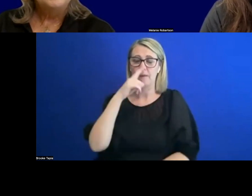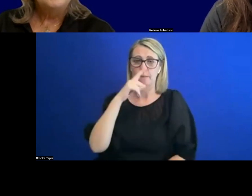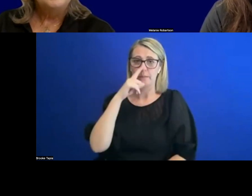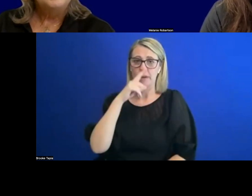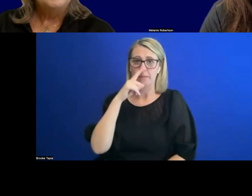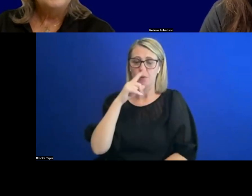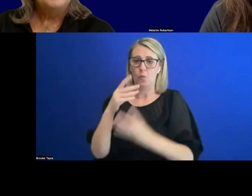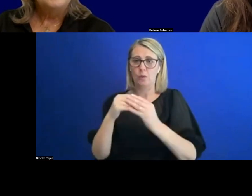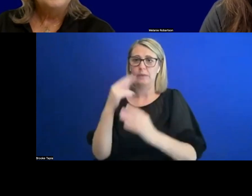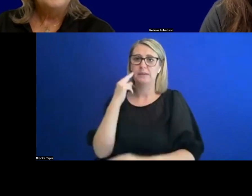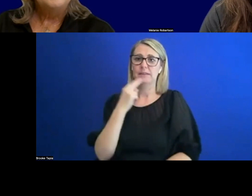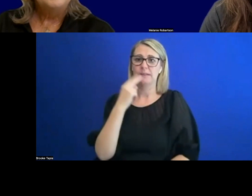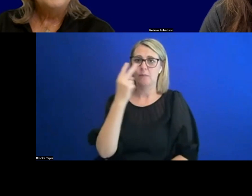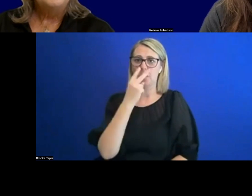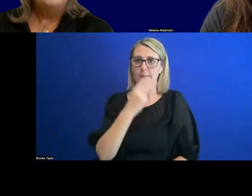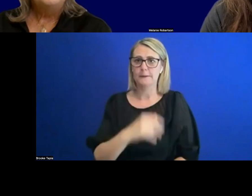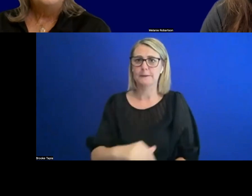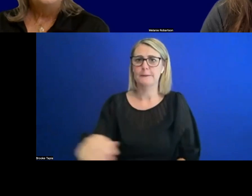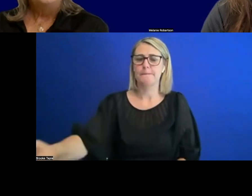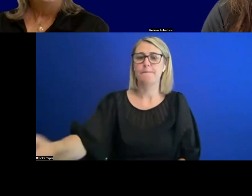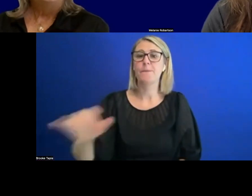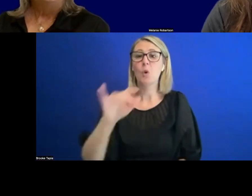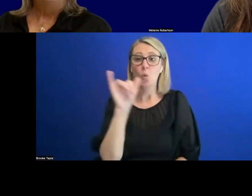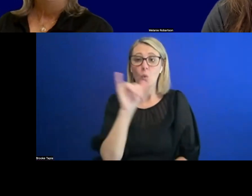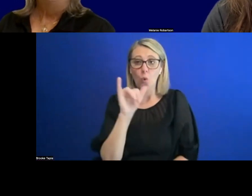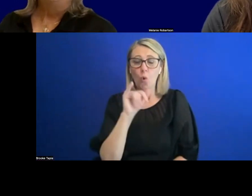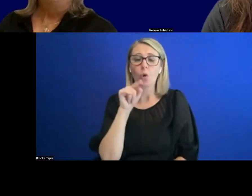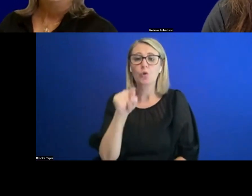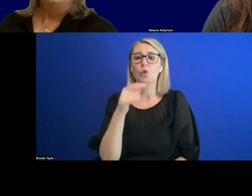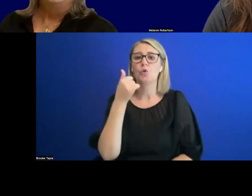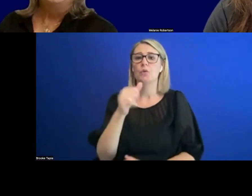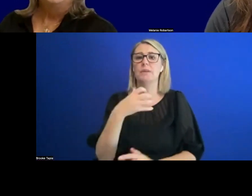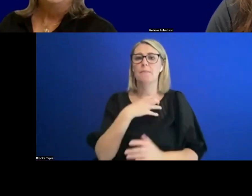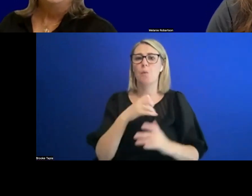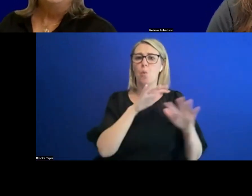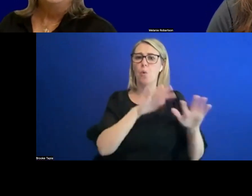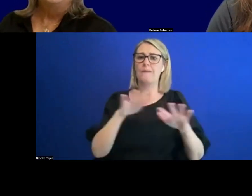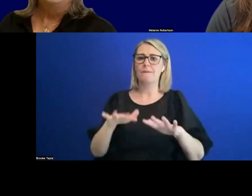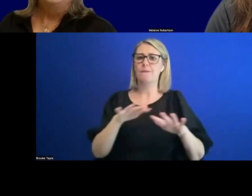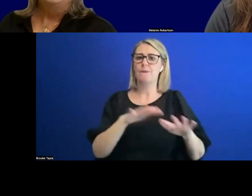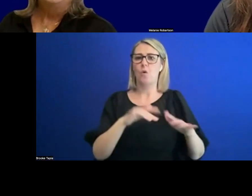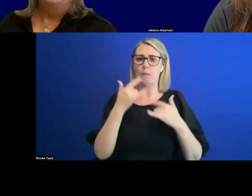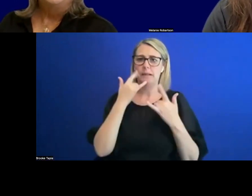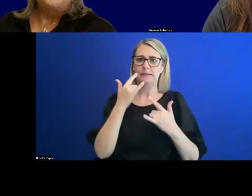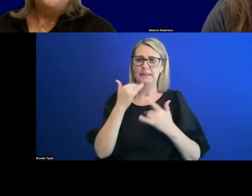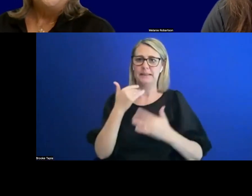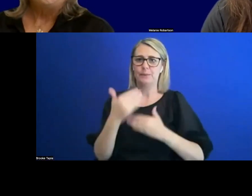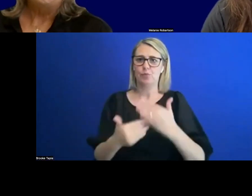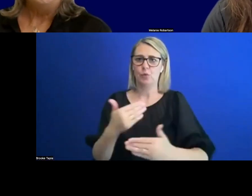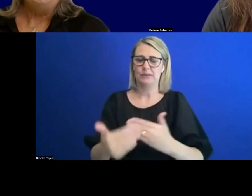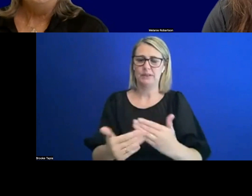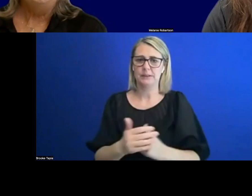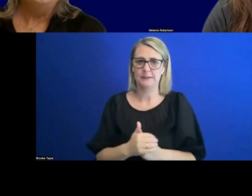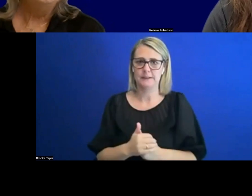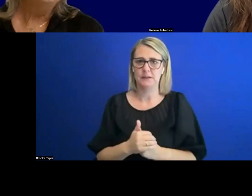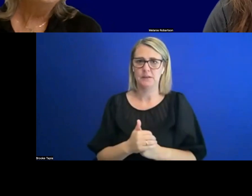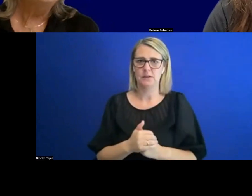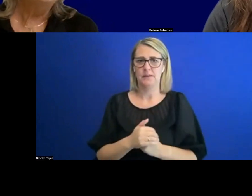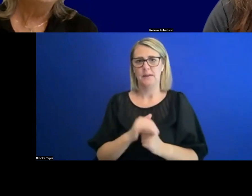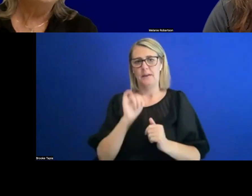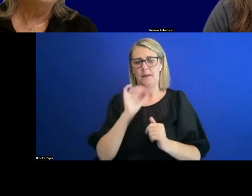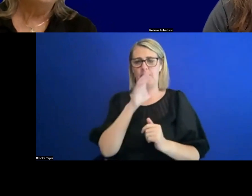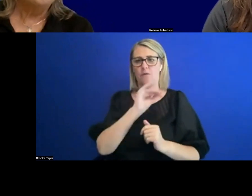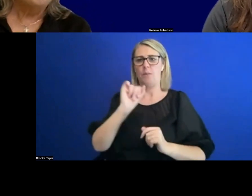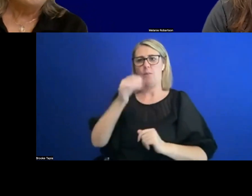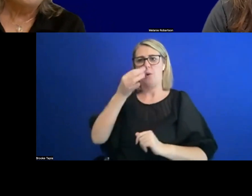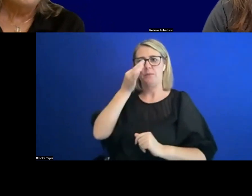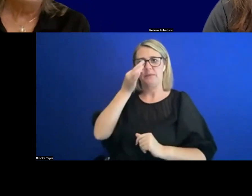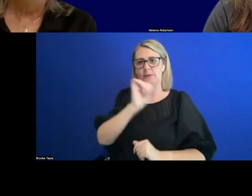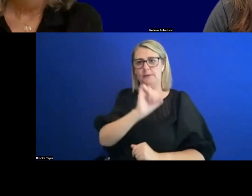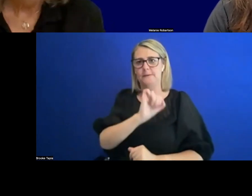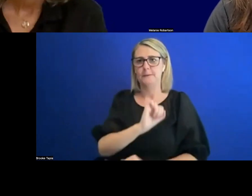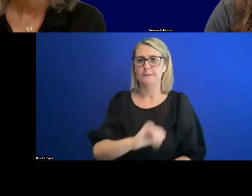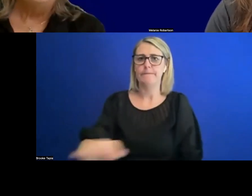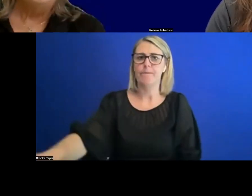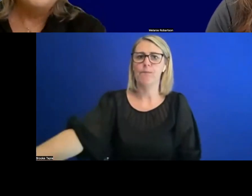deafblindness? Or do you use a more informal assessment process of your observations?